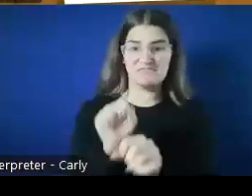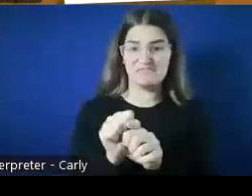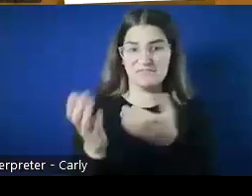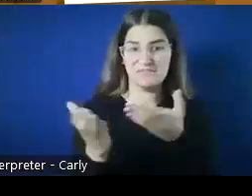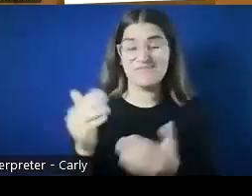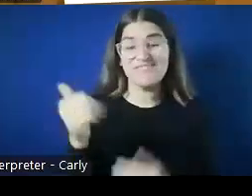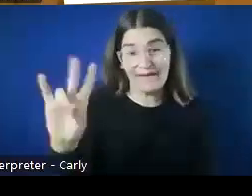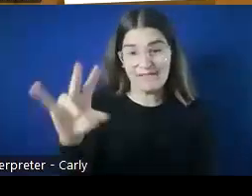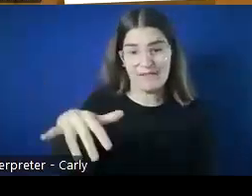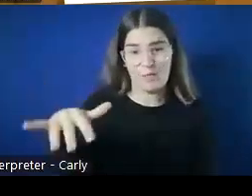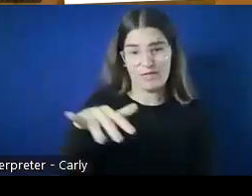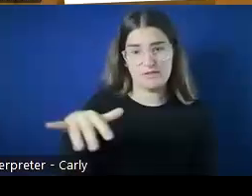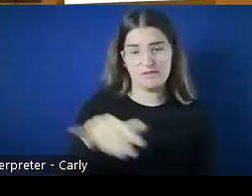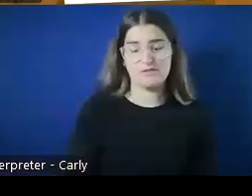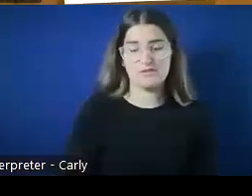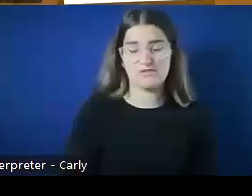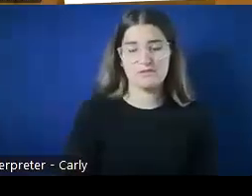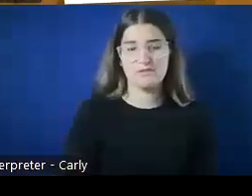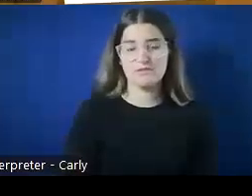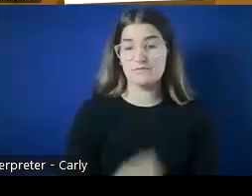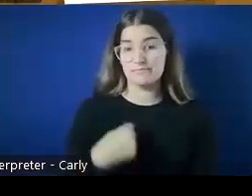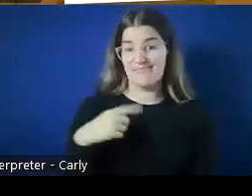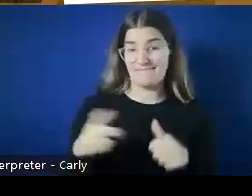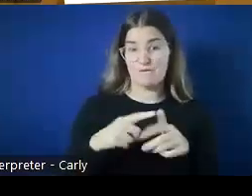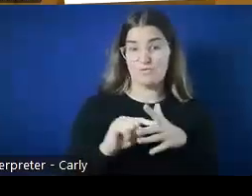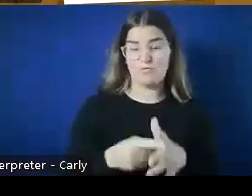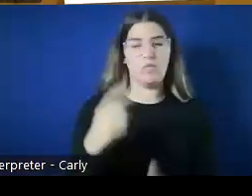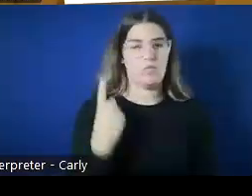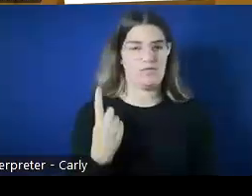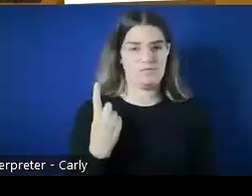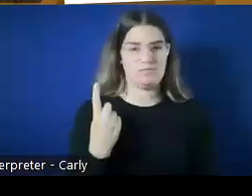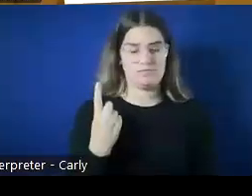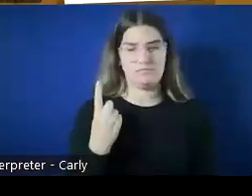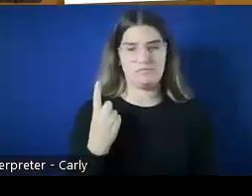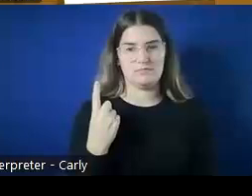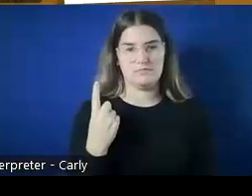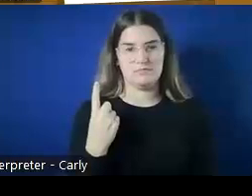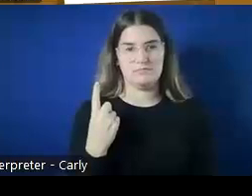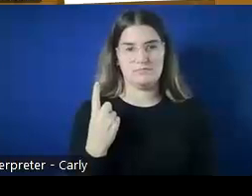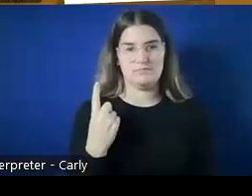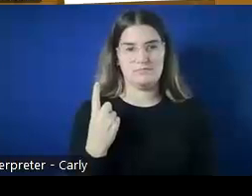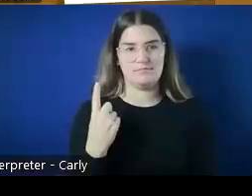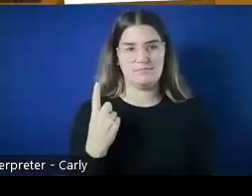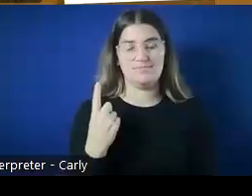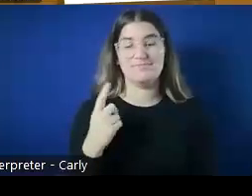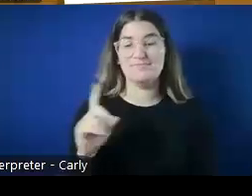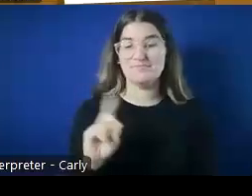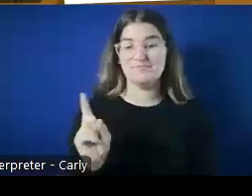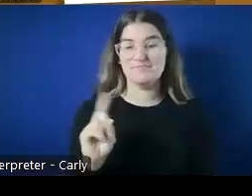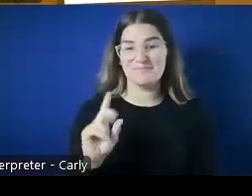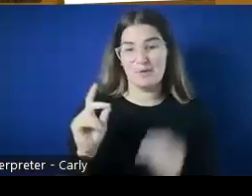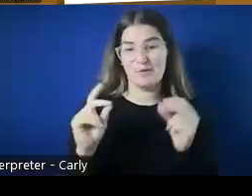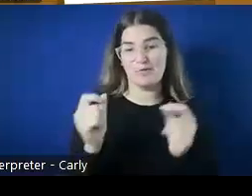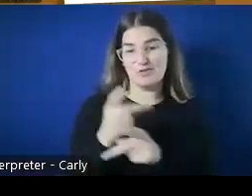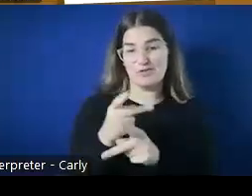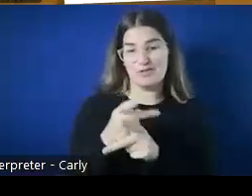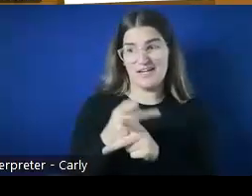so when I started we had one location and it was in the space where the Urgent Care currently is